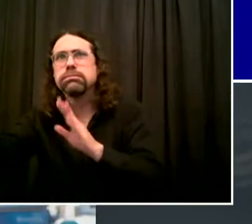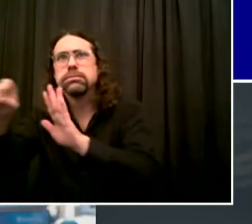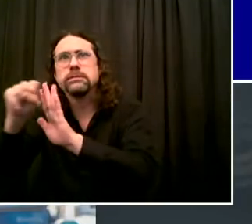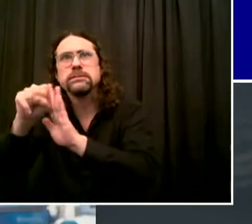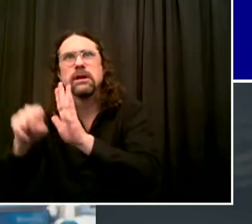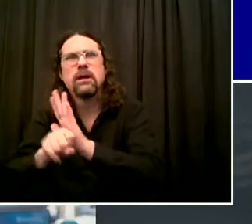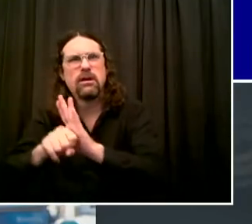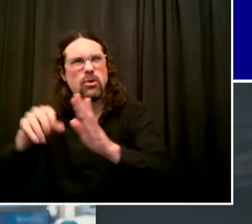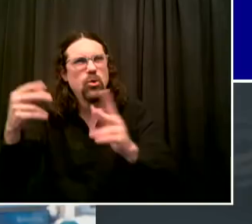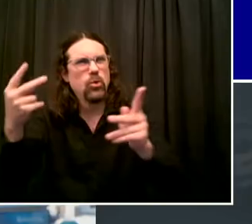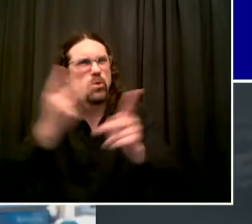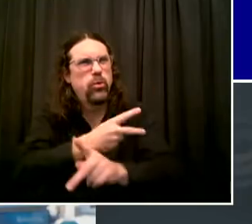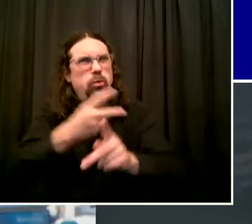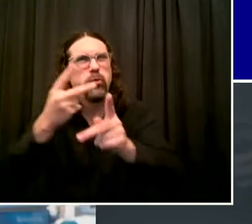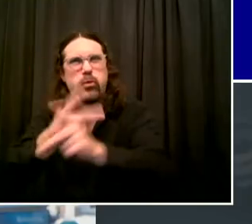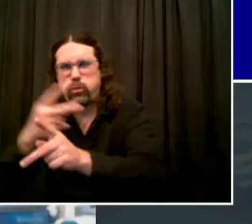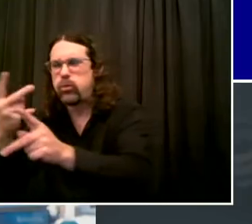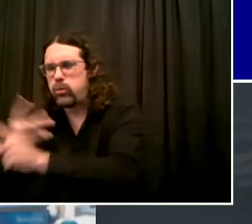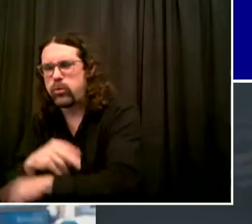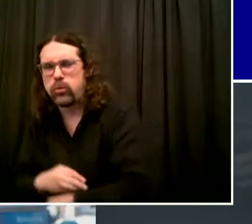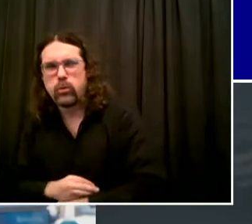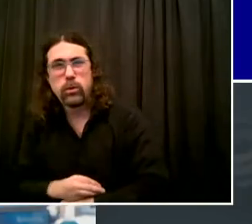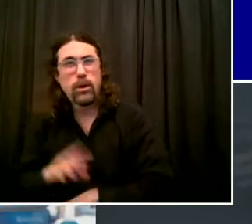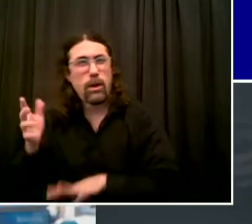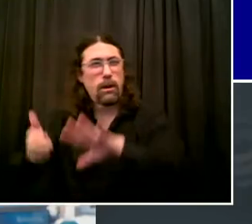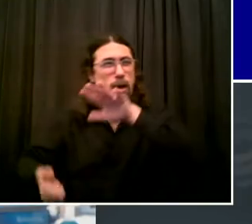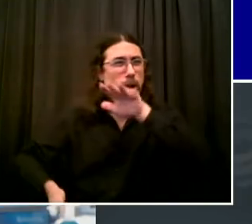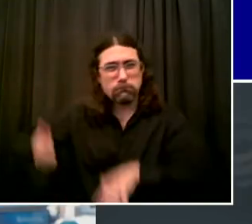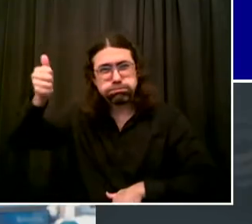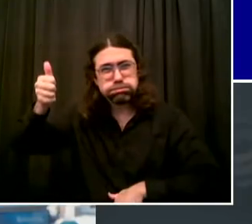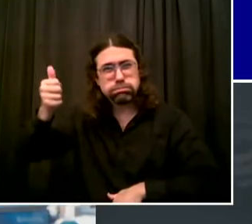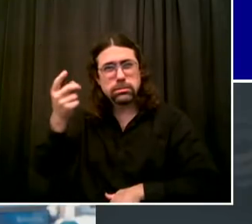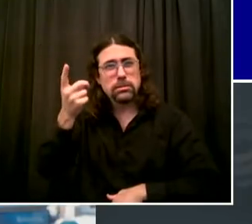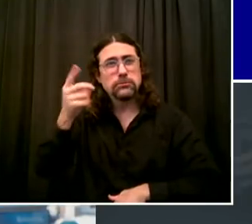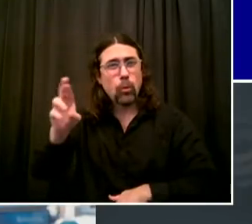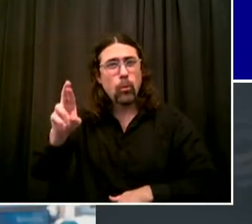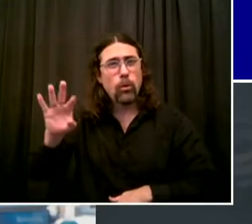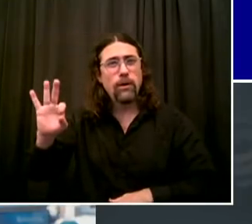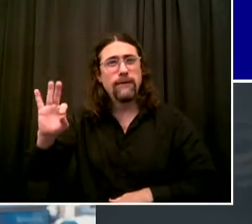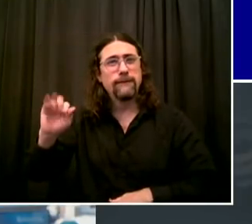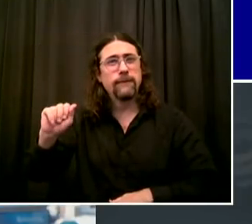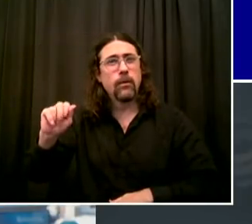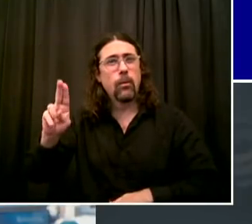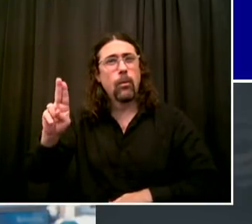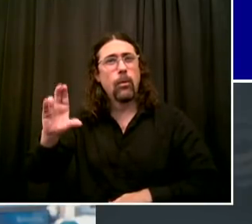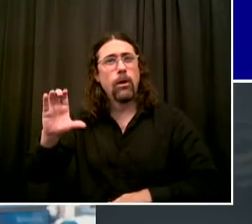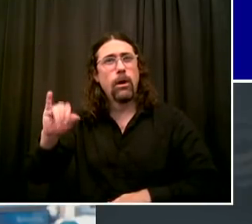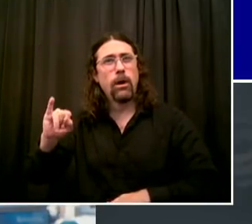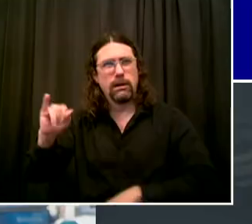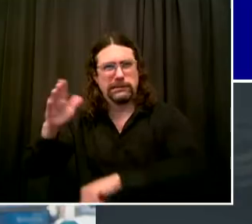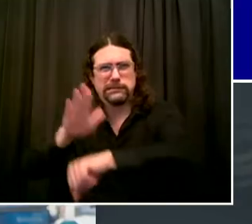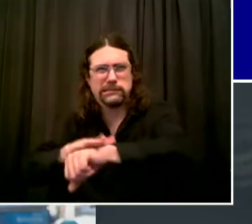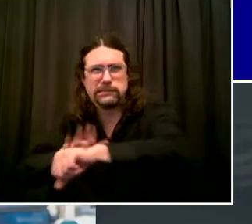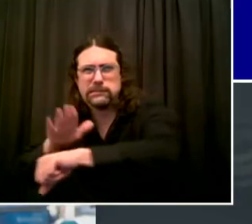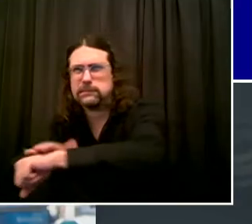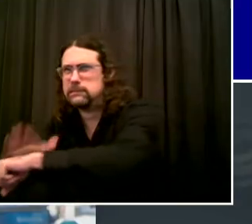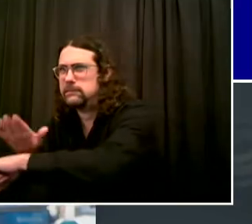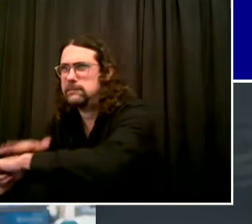ARE SHOCKINGLY